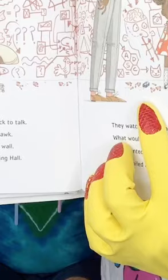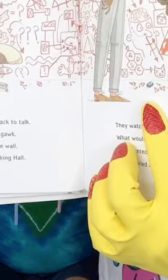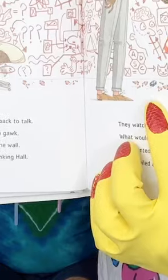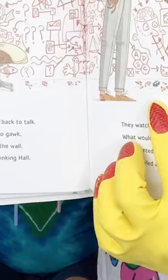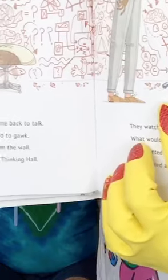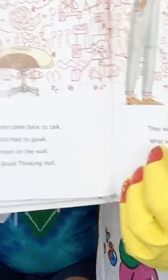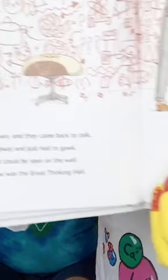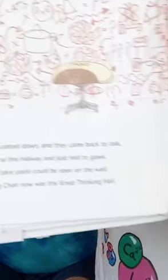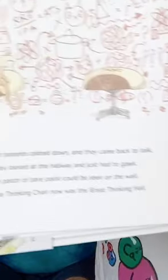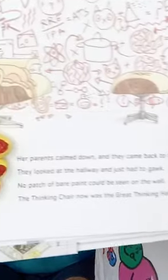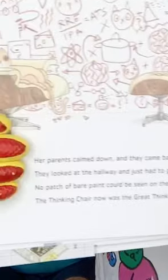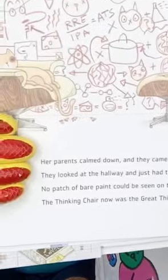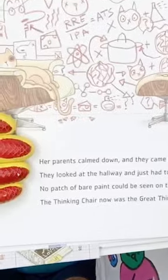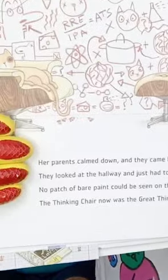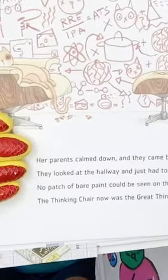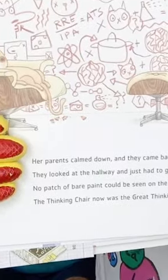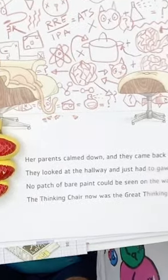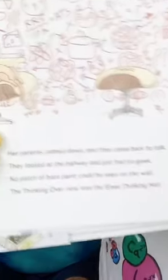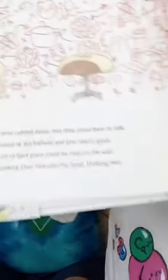She has thought a lot!